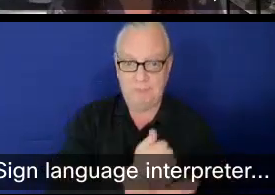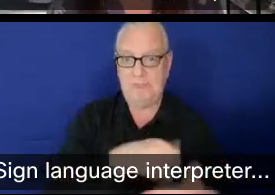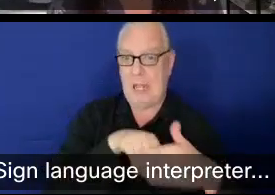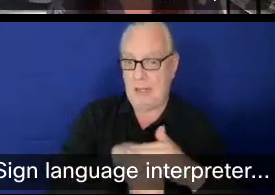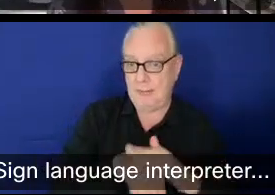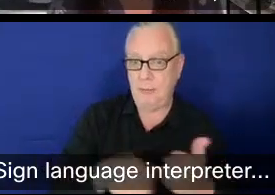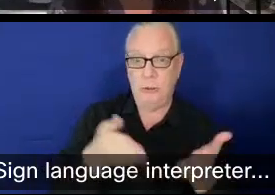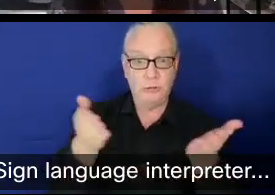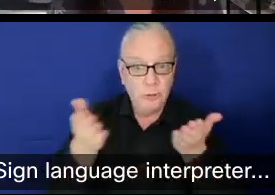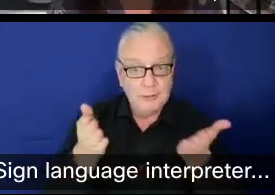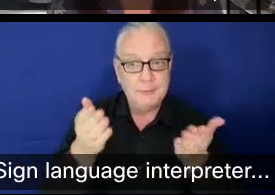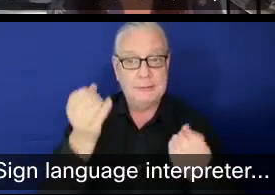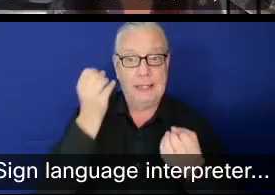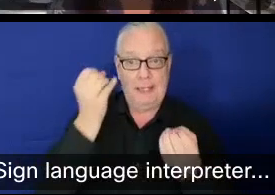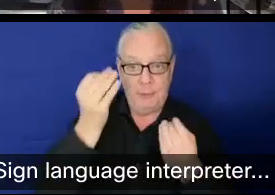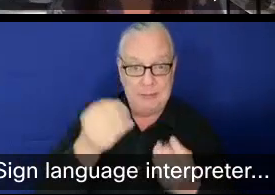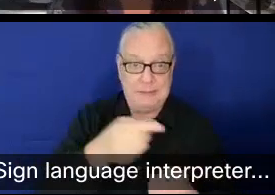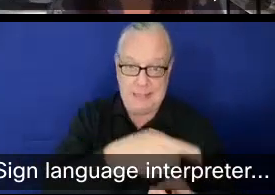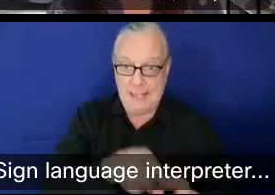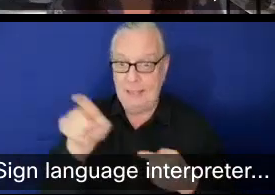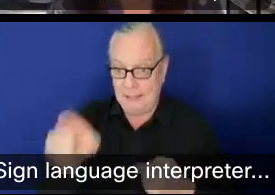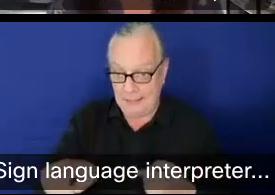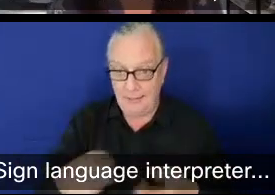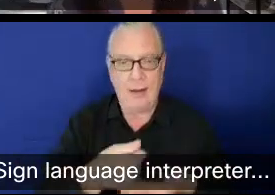access to the information that they need to make choices about